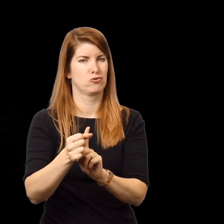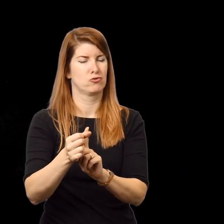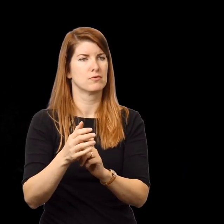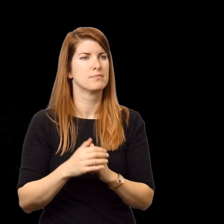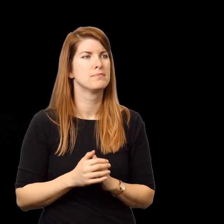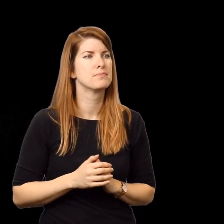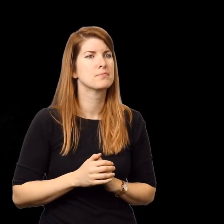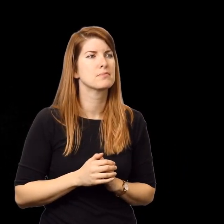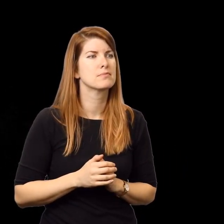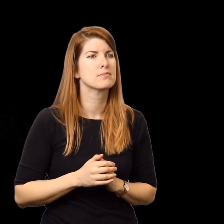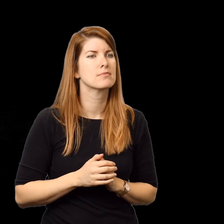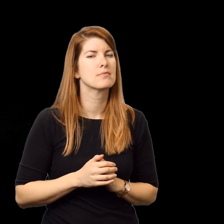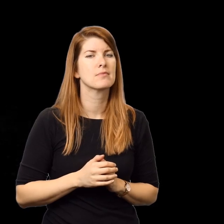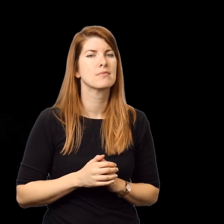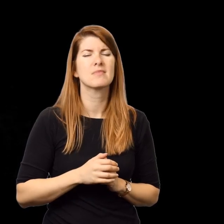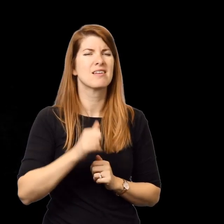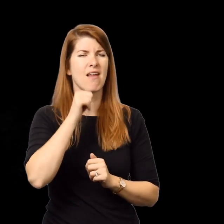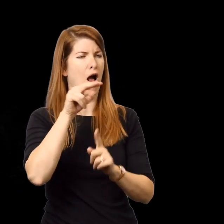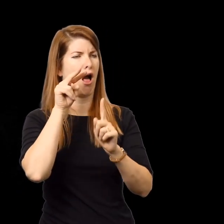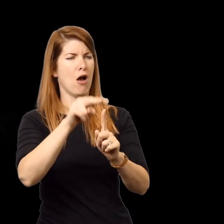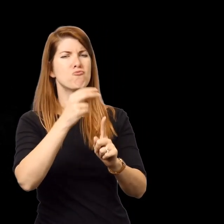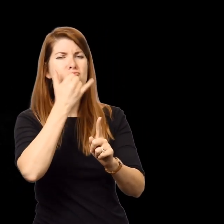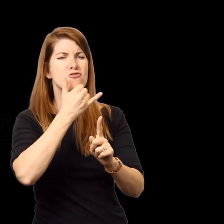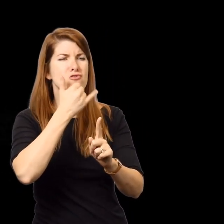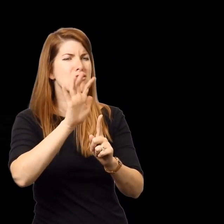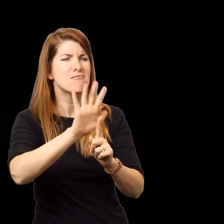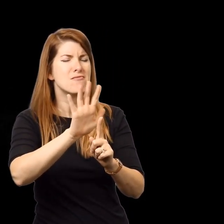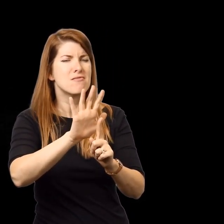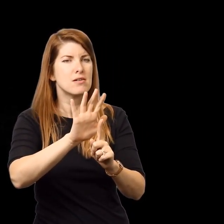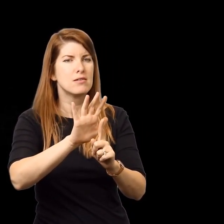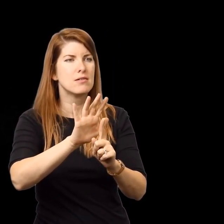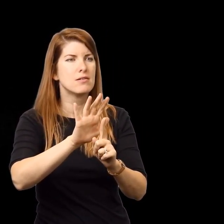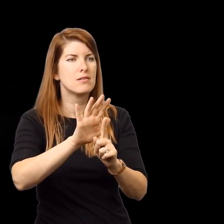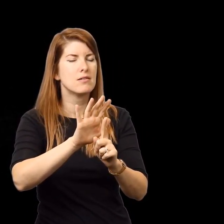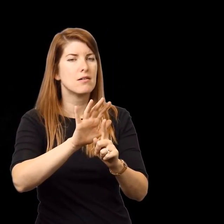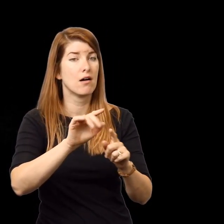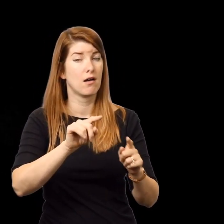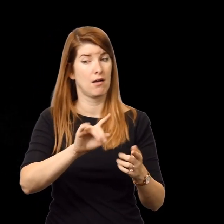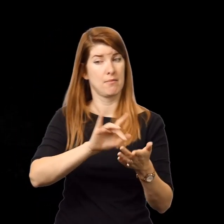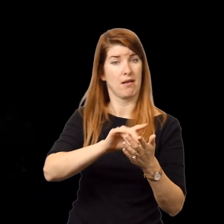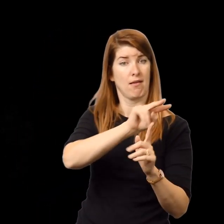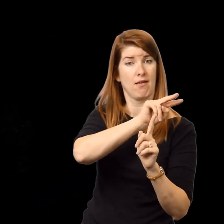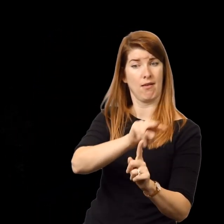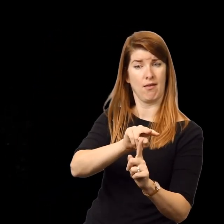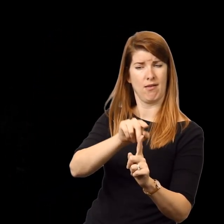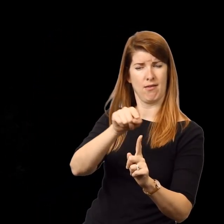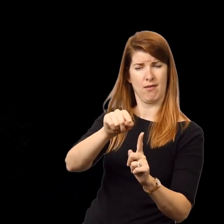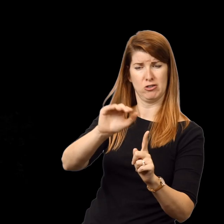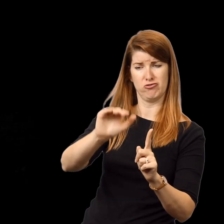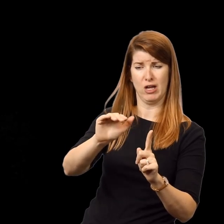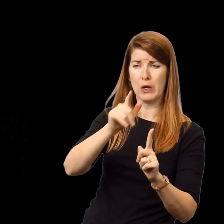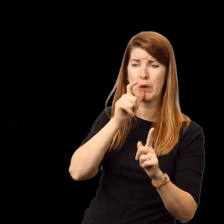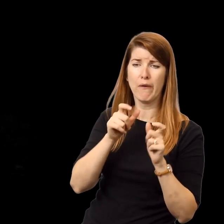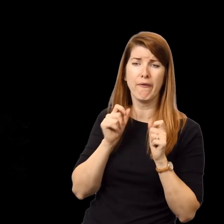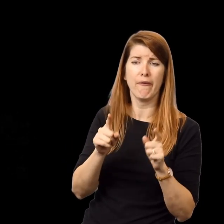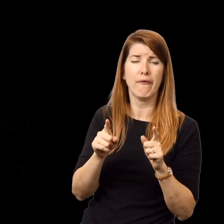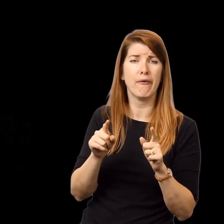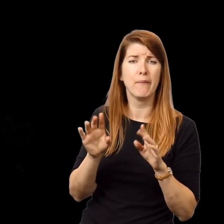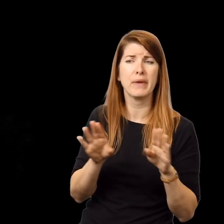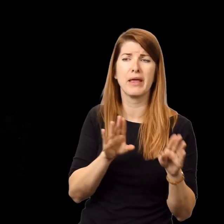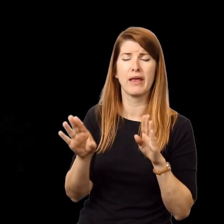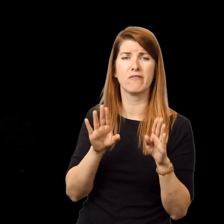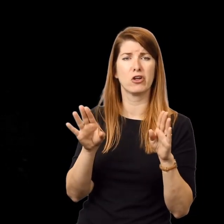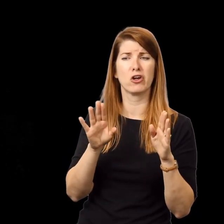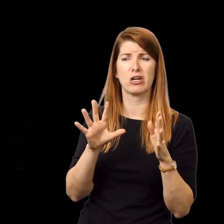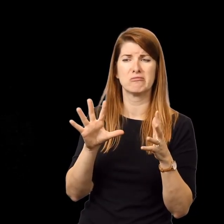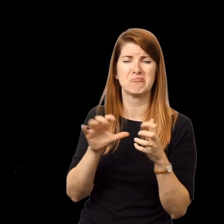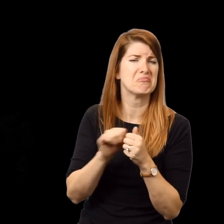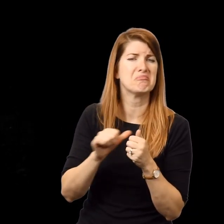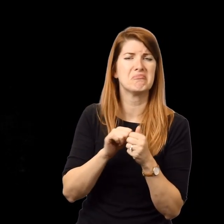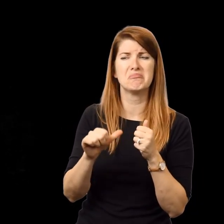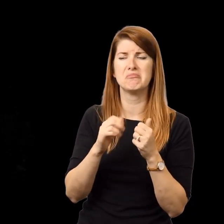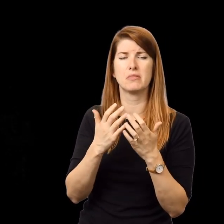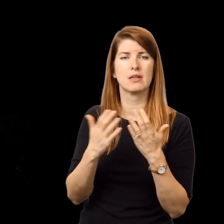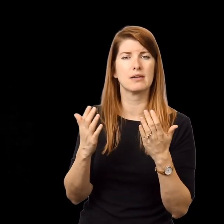And not as pathology, that from a medical model, this child who is acting out, being destructive,